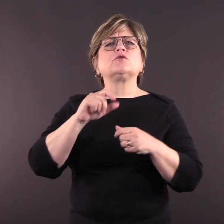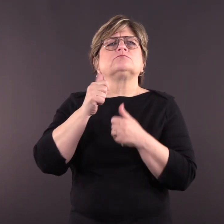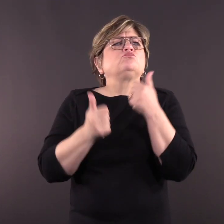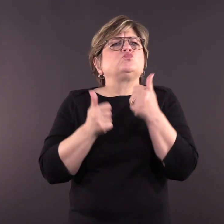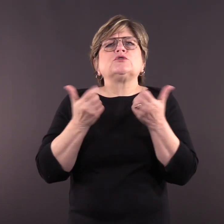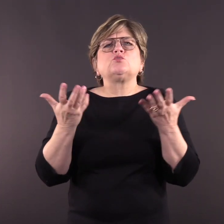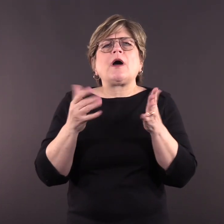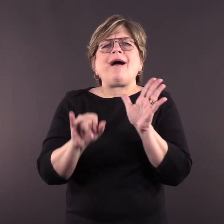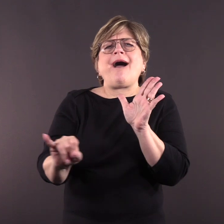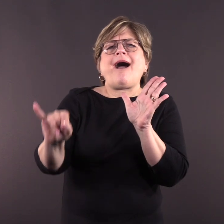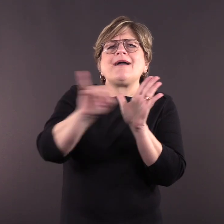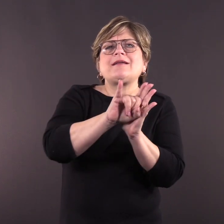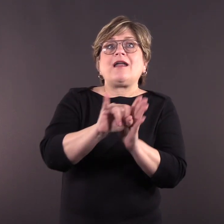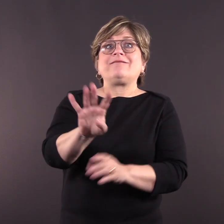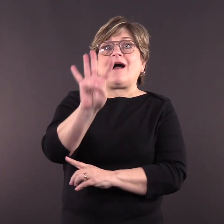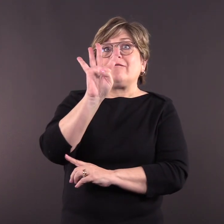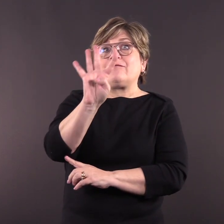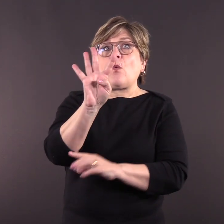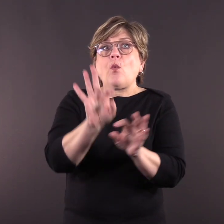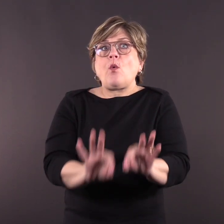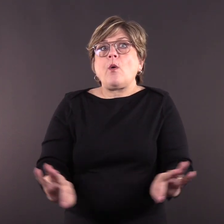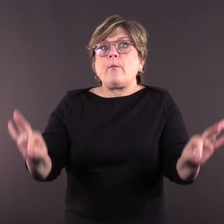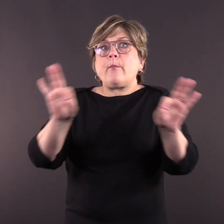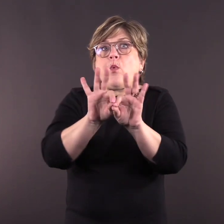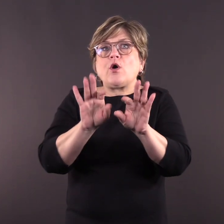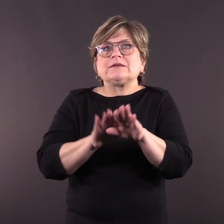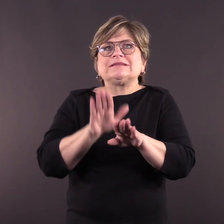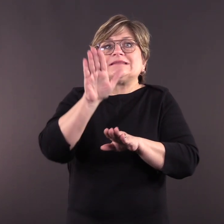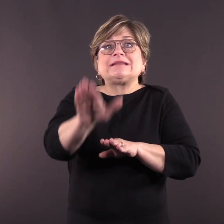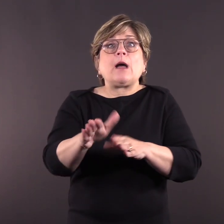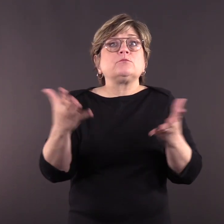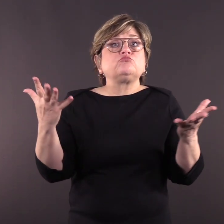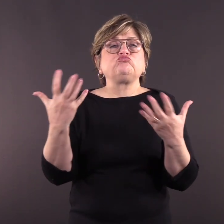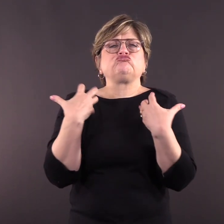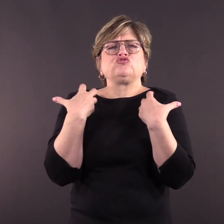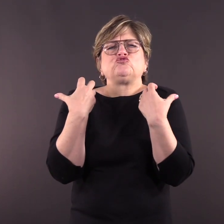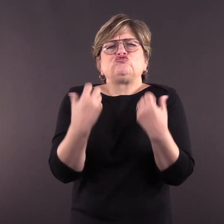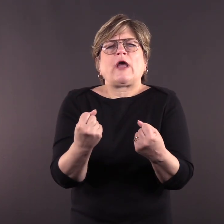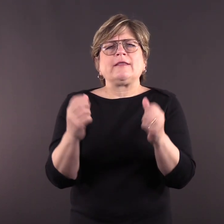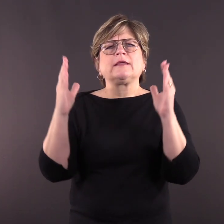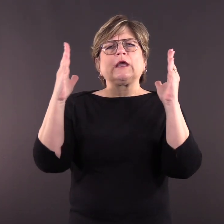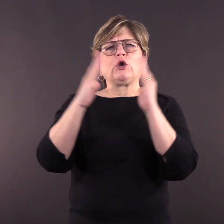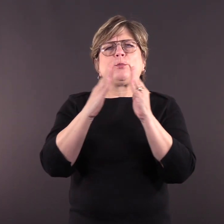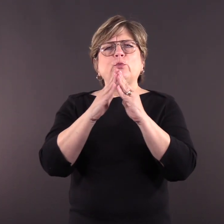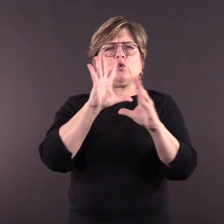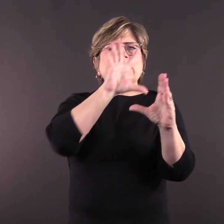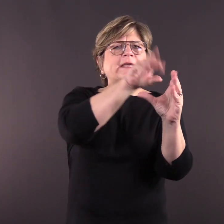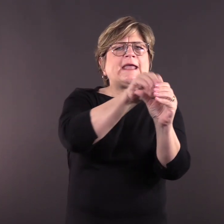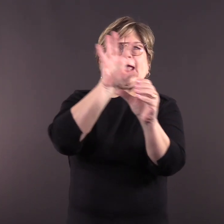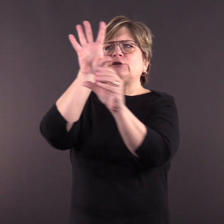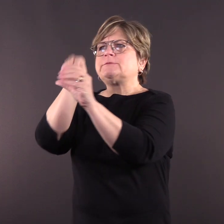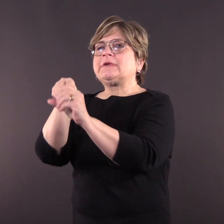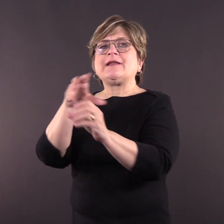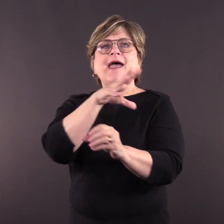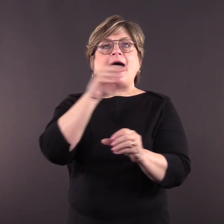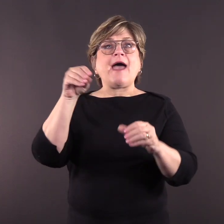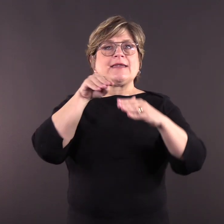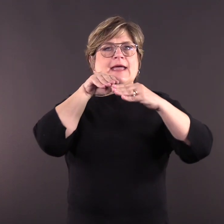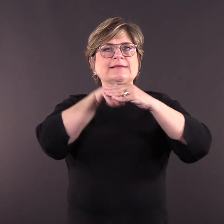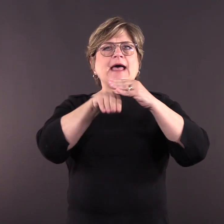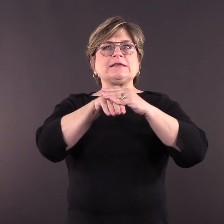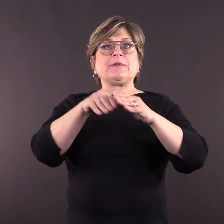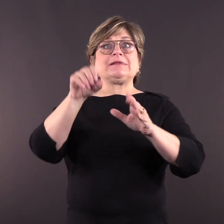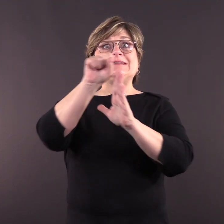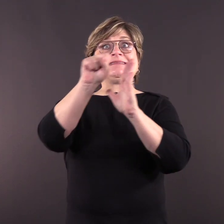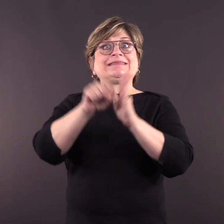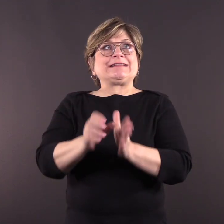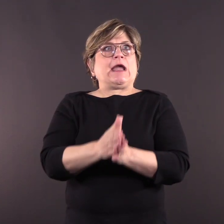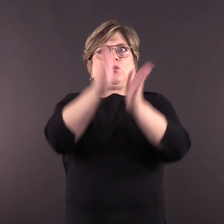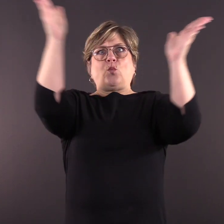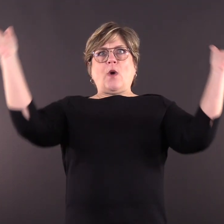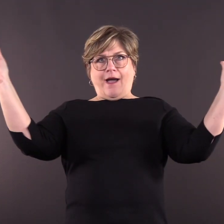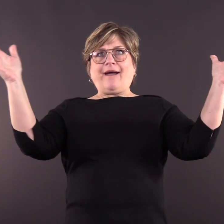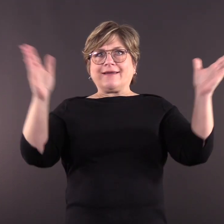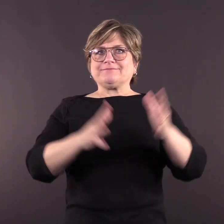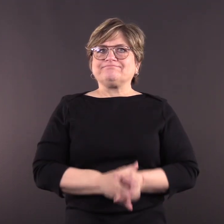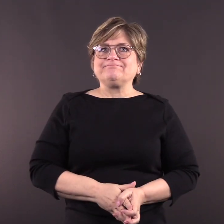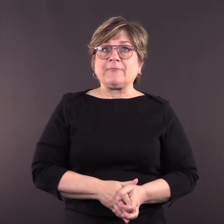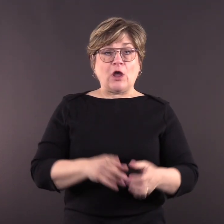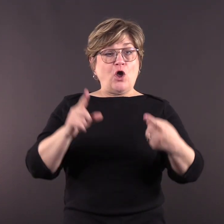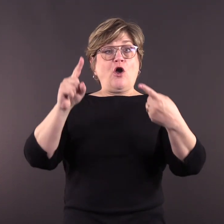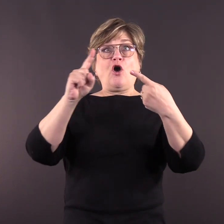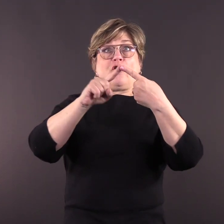identified four important steps to strengthen community engagement and accessibility statewide.